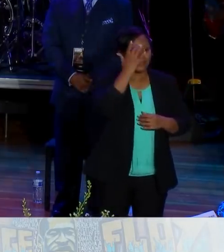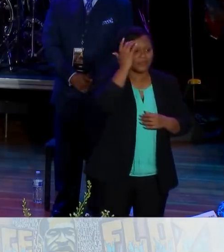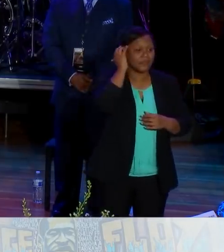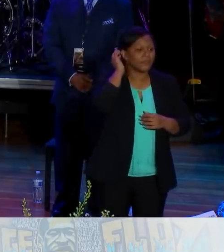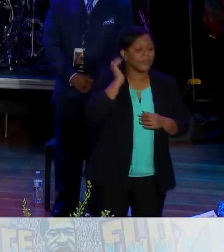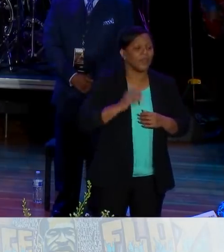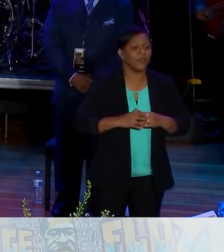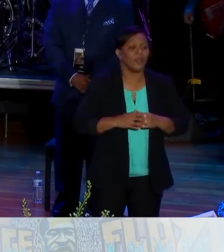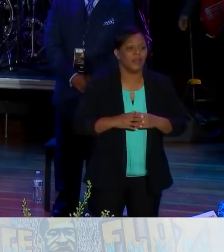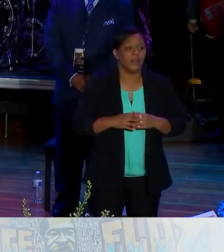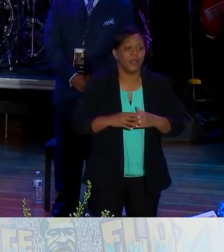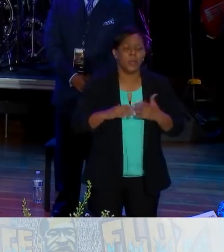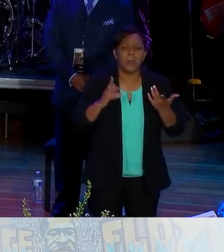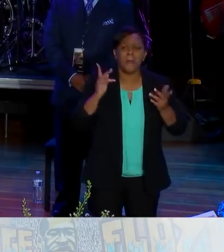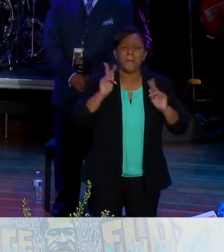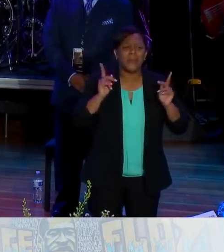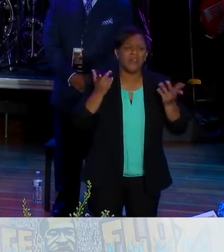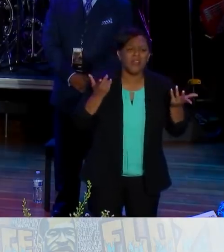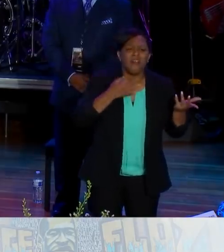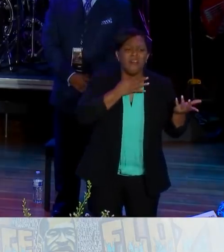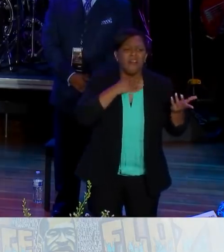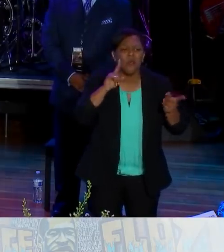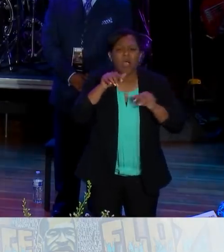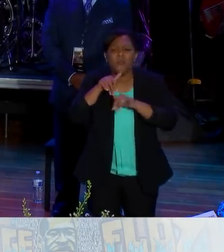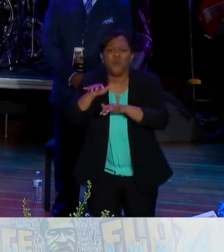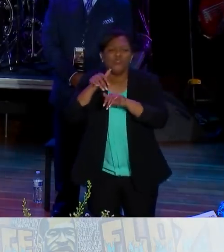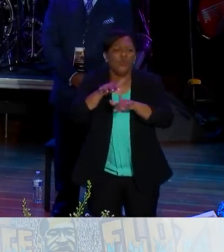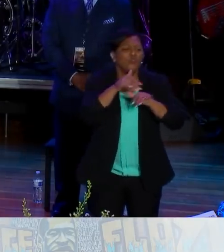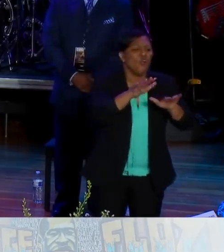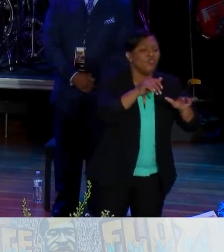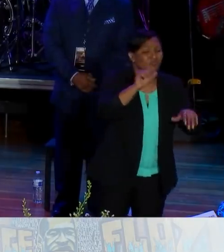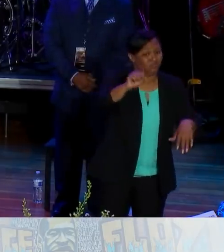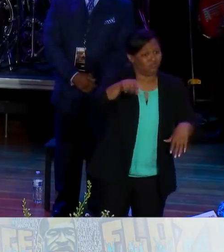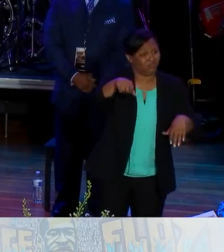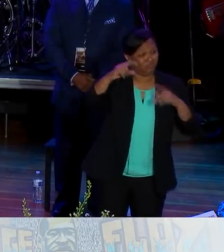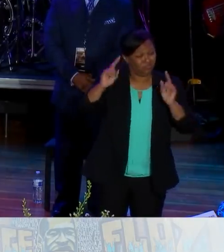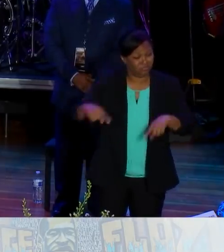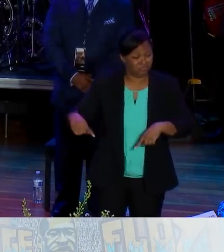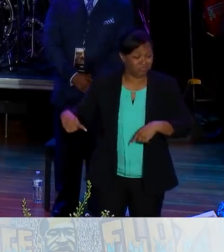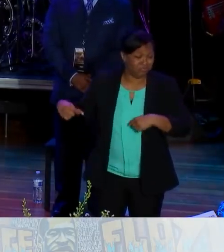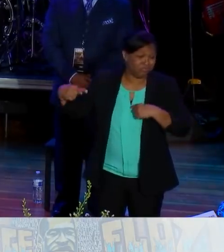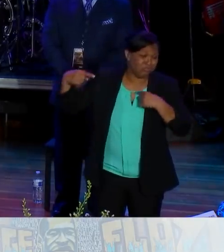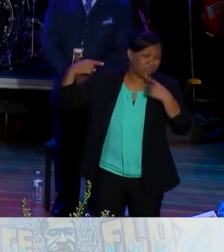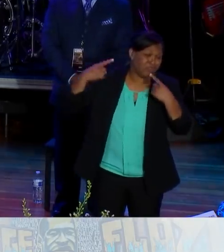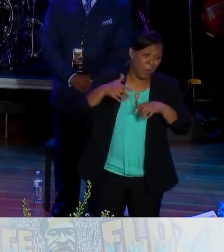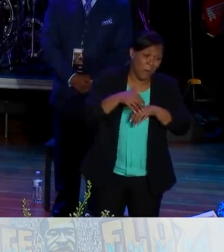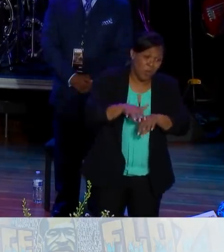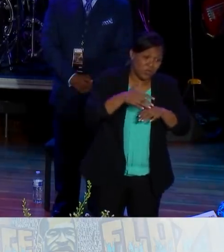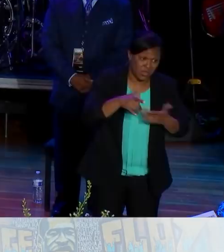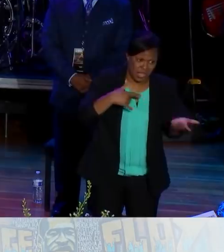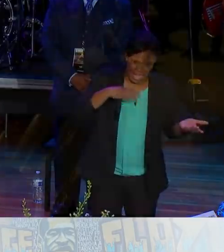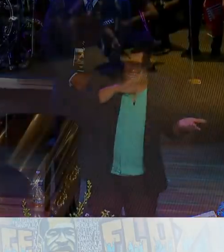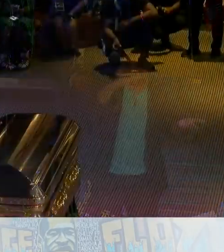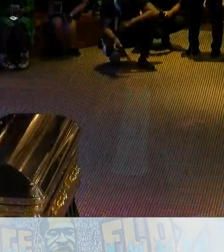AMAZING THING ABOUT THIS MOVEMENT, PEOPLE SAY THEY HAVE NEVER SEEN MARCHES ALL OVER THE COUNTRY, WE HAVE HAD THAT, BUT WE'VE NEVER HAD IT IN A